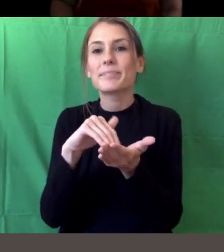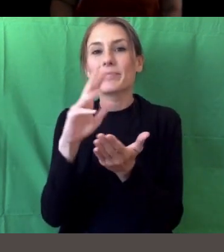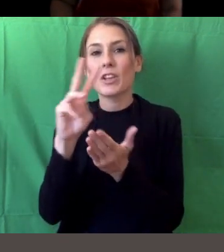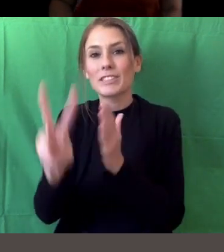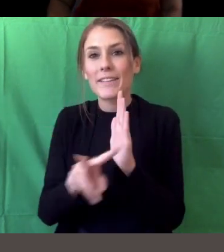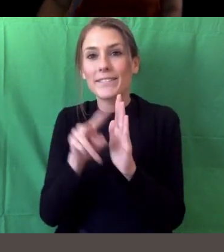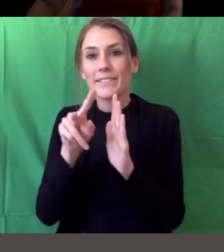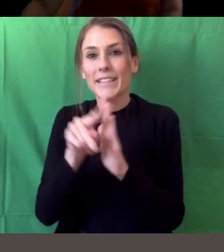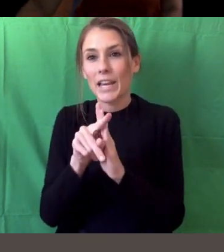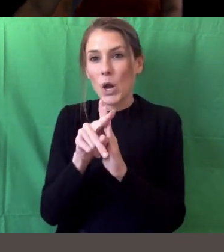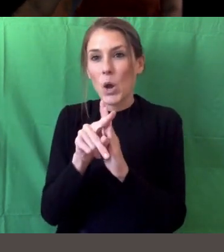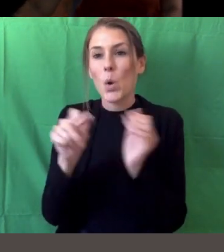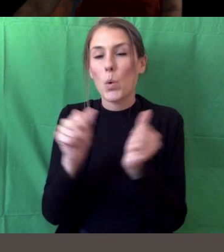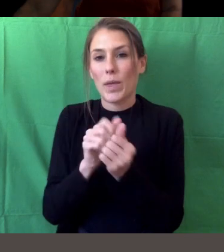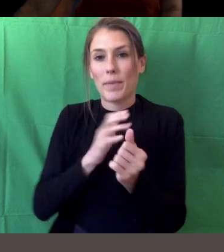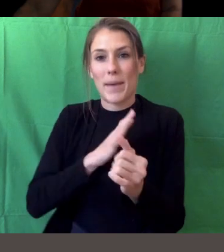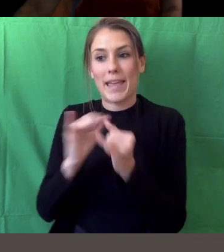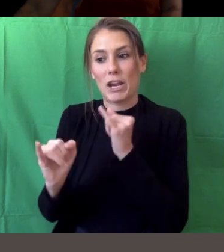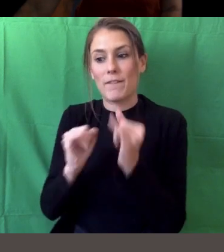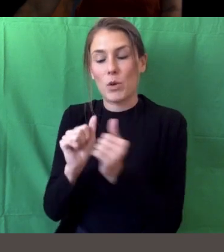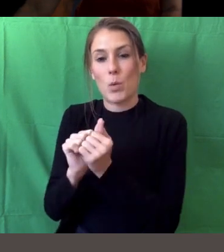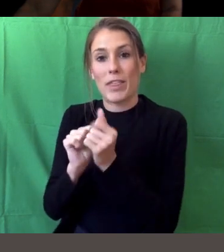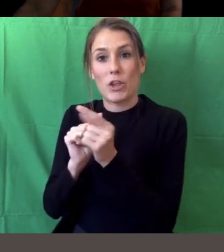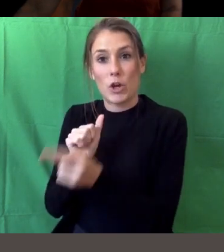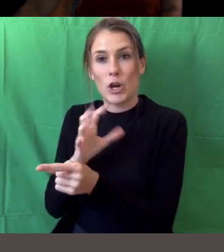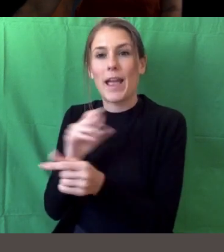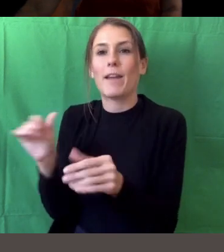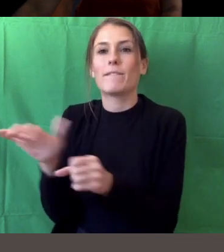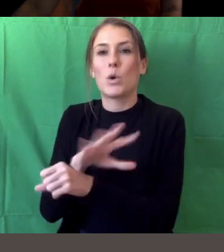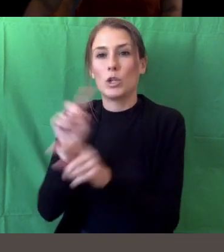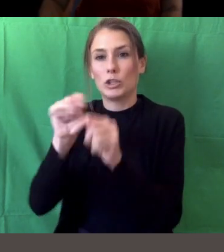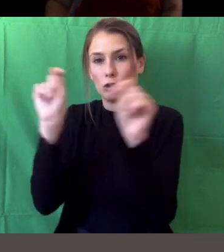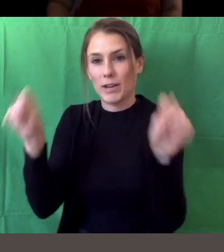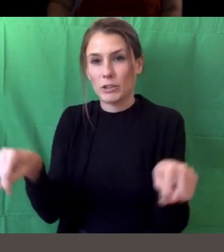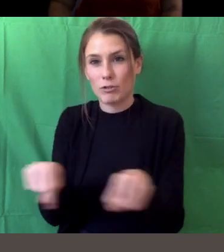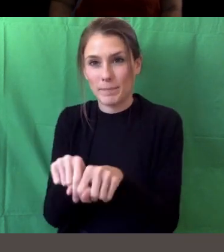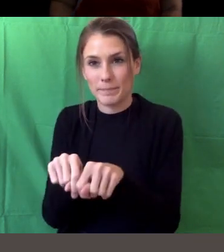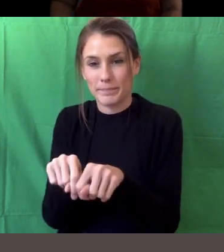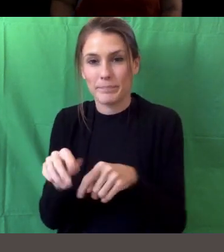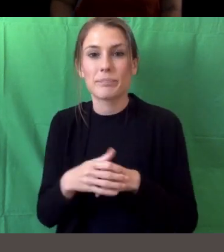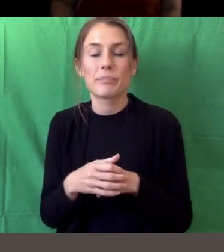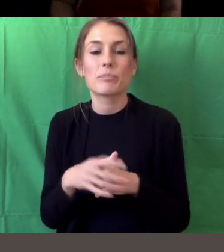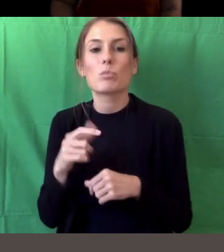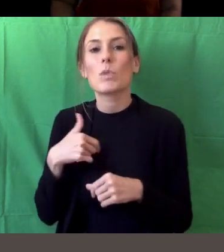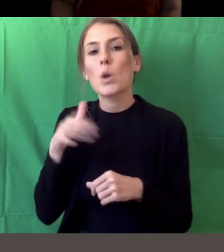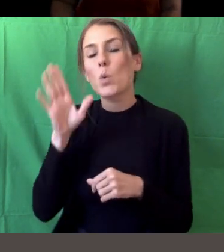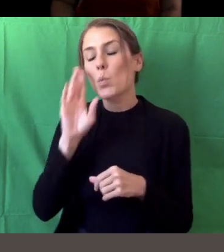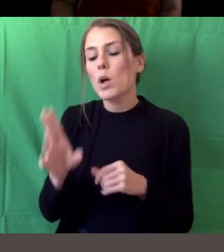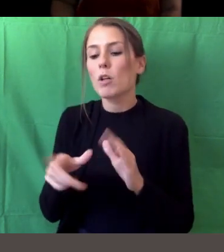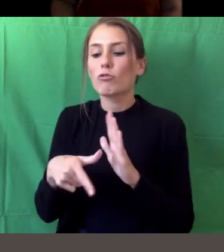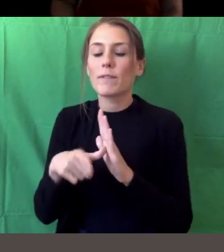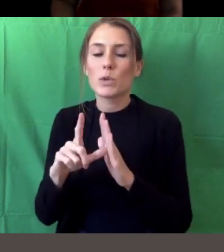Again, there's a video of my interview with her as well as a full transcript.